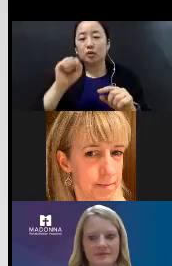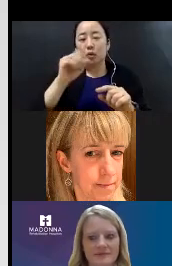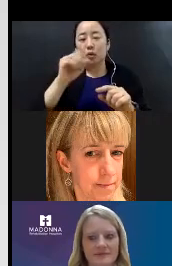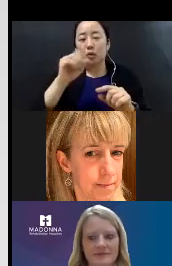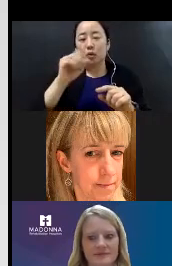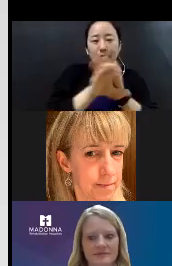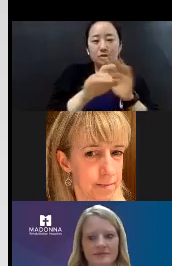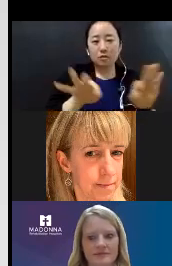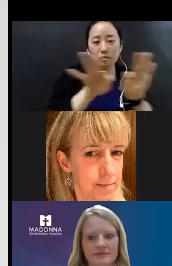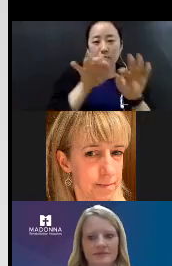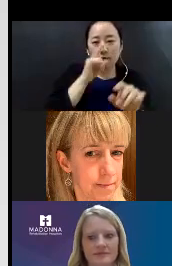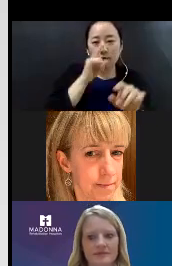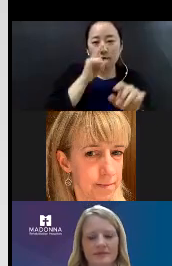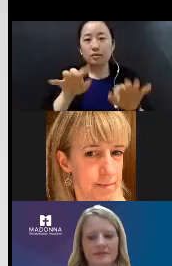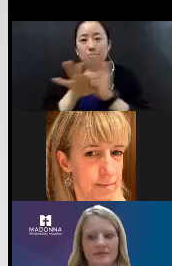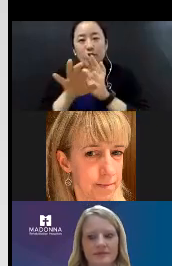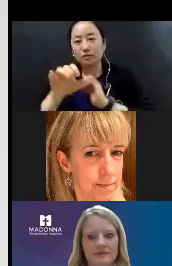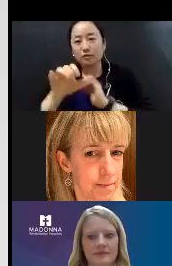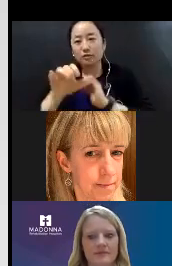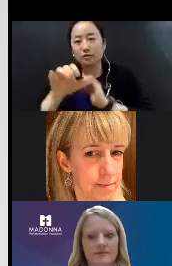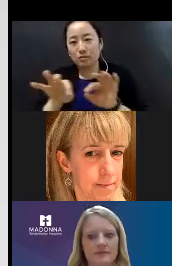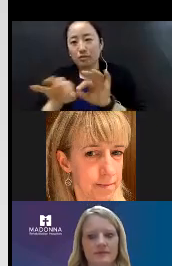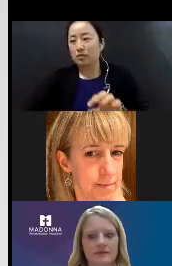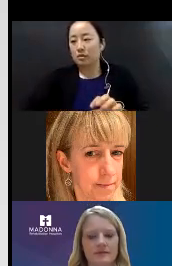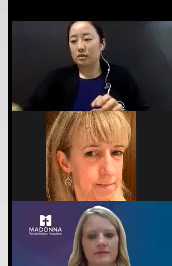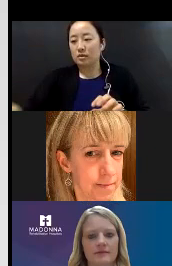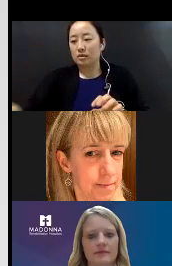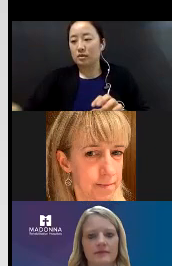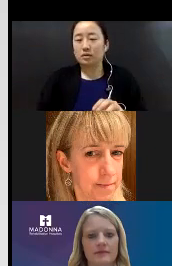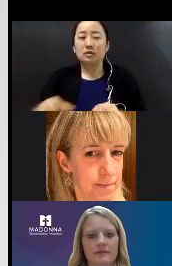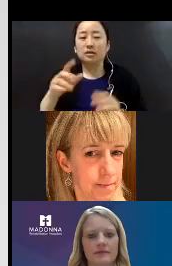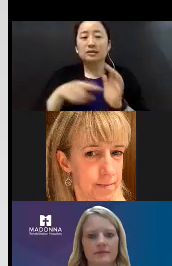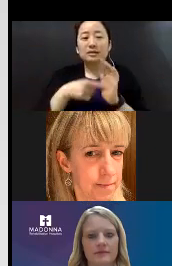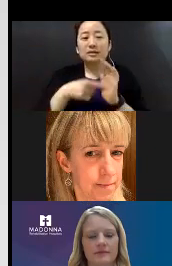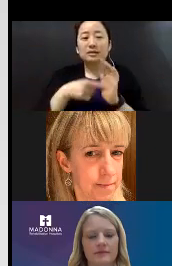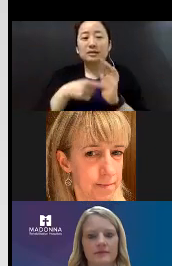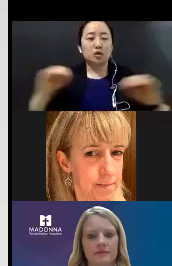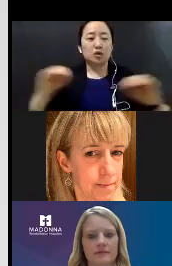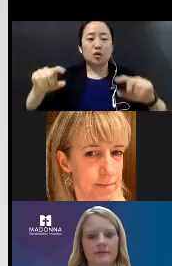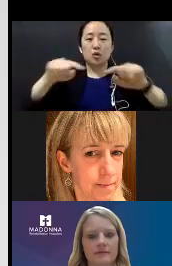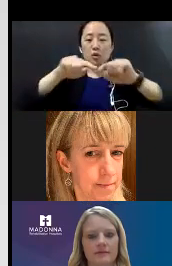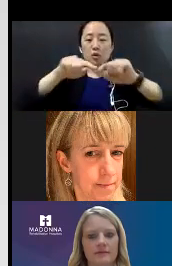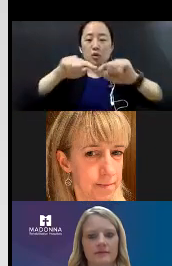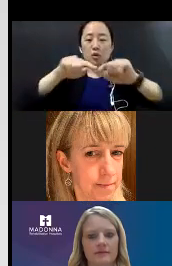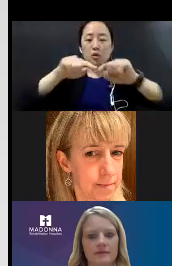SOMETIMES WE SEE THAT THERE IS NO FLOOR PLAN. THAT IS KIND OF A COGNITIVE TEST, TOO, JUST